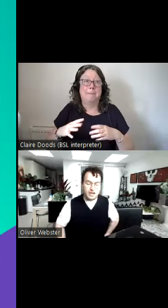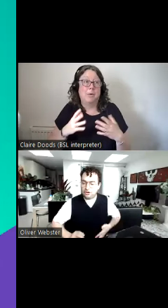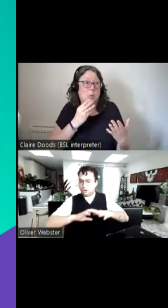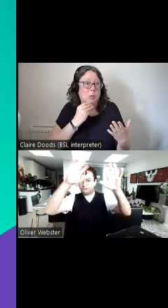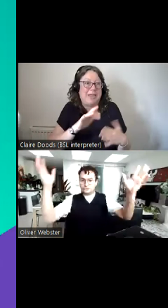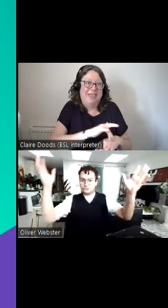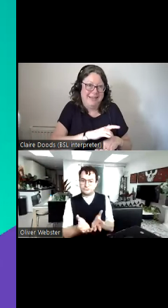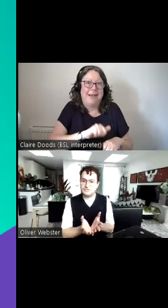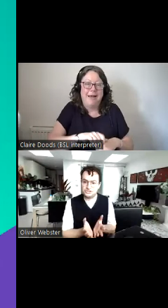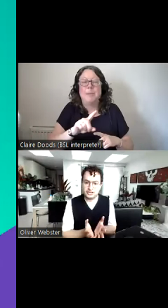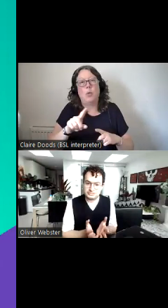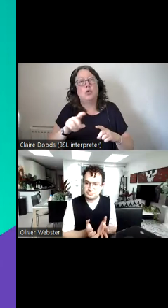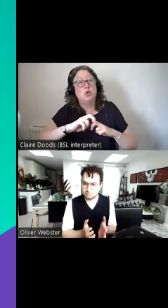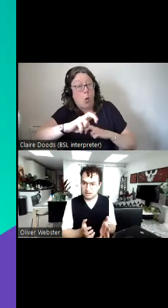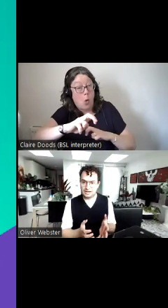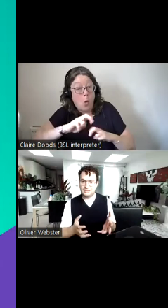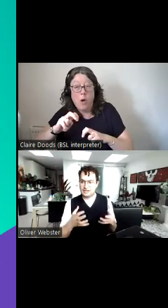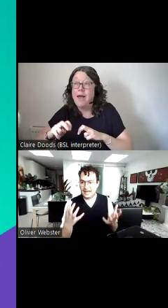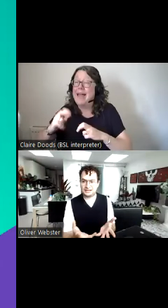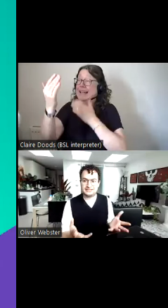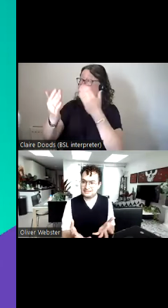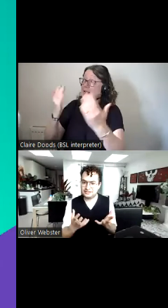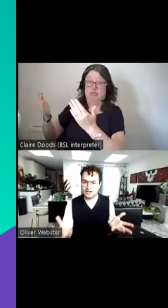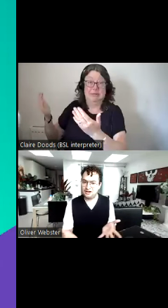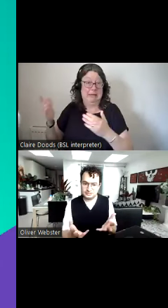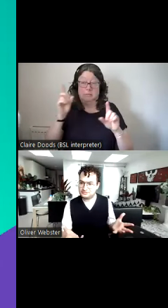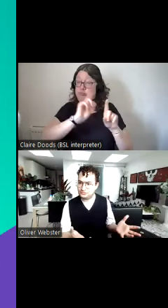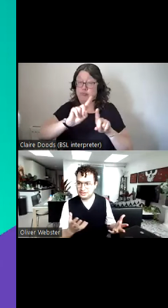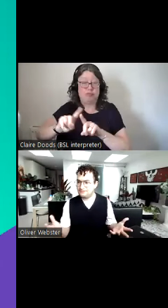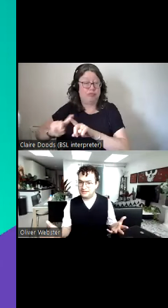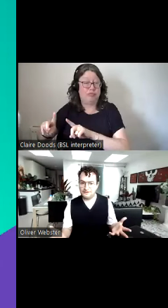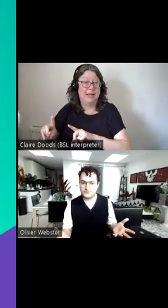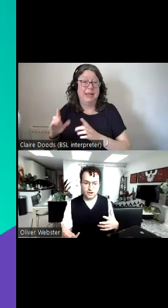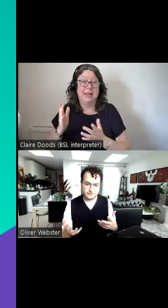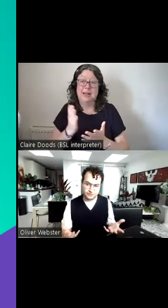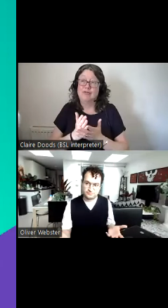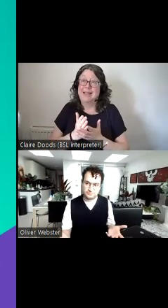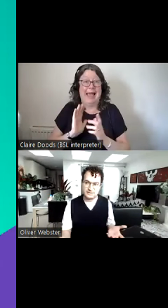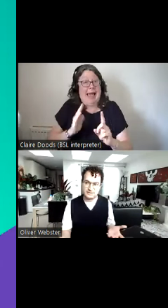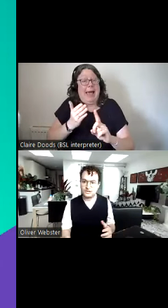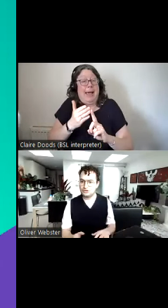Our overall mission is to supply access to the arts for deaf, deafened, and hard of hearing people